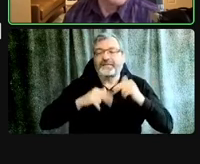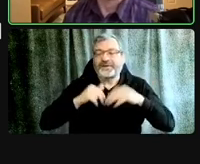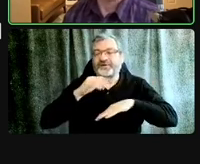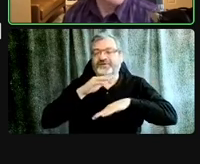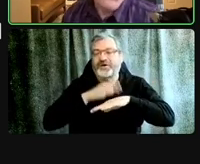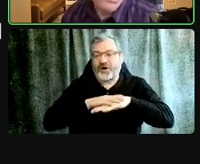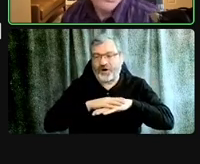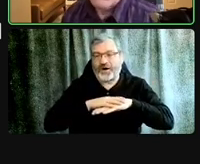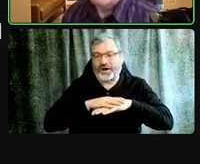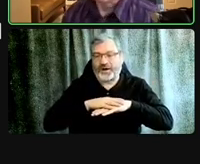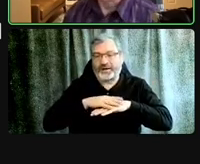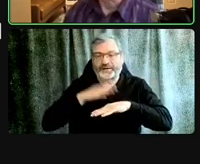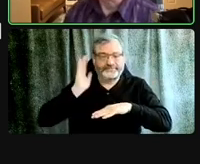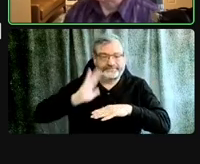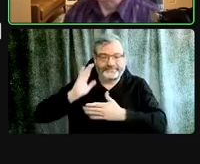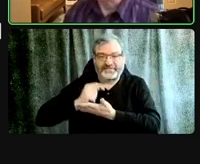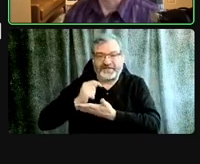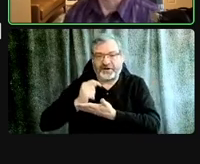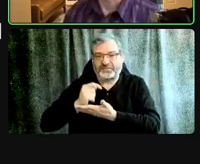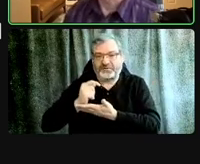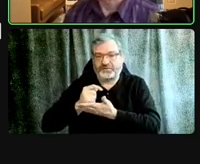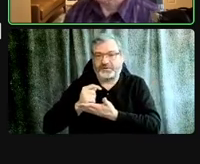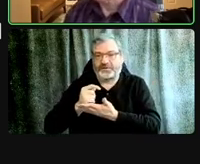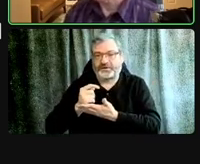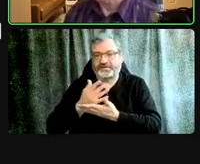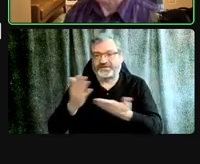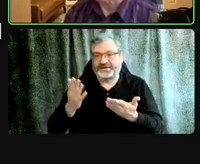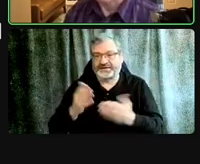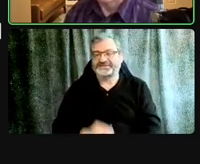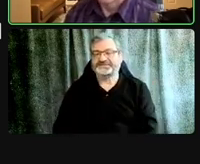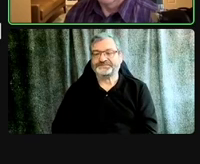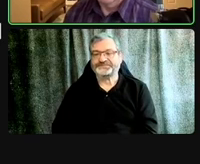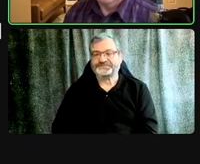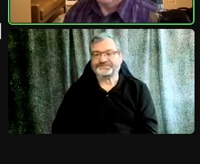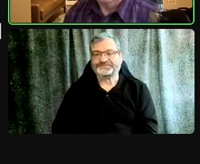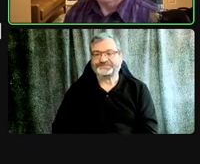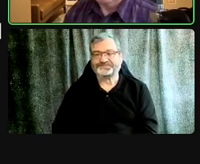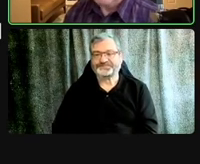kind of orienting and alcohol, addiction to anger.